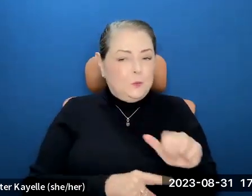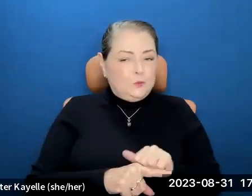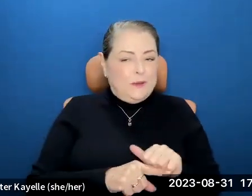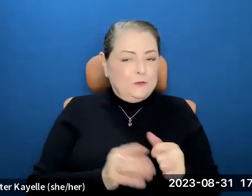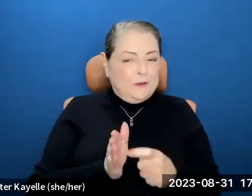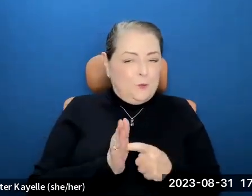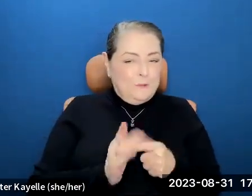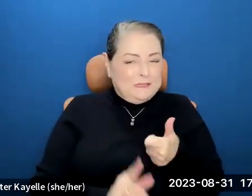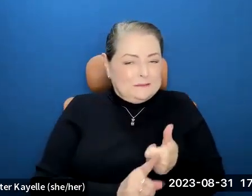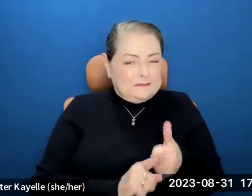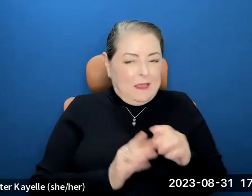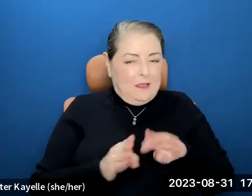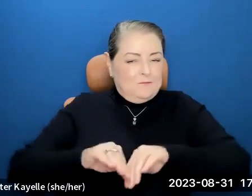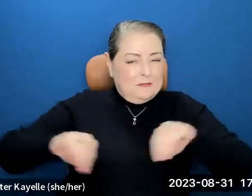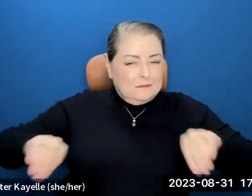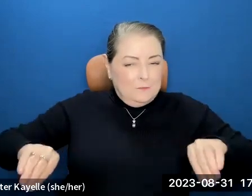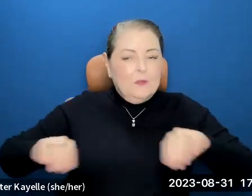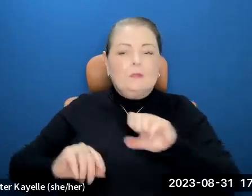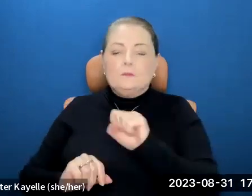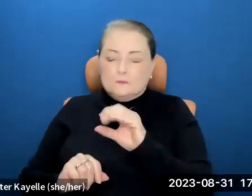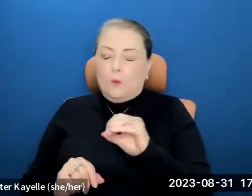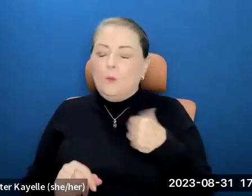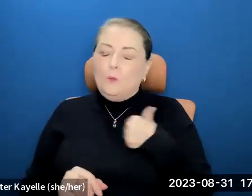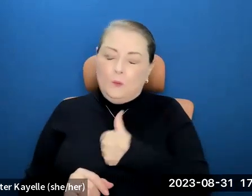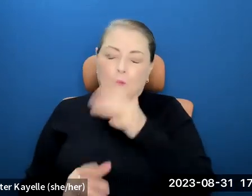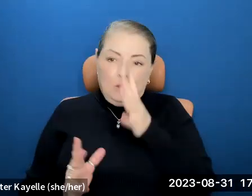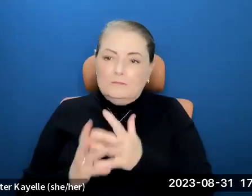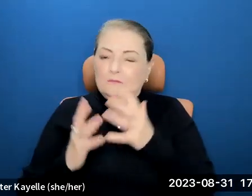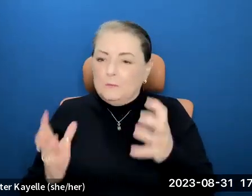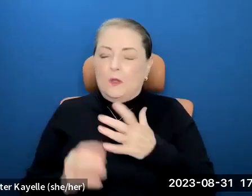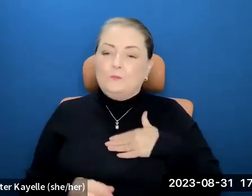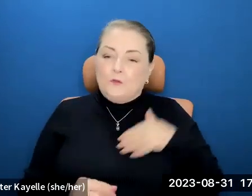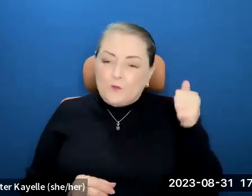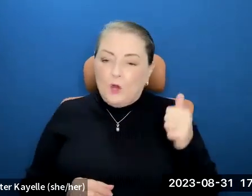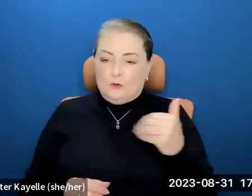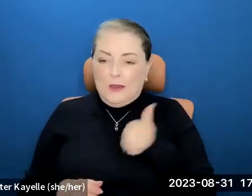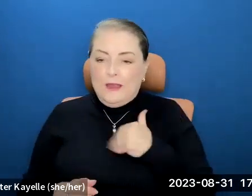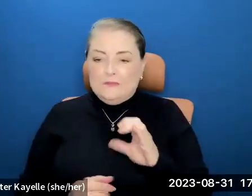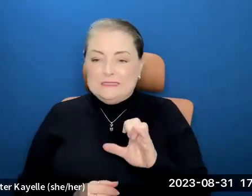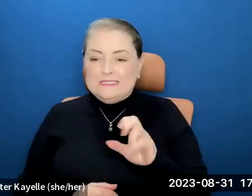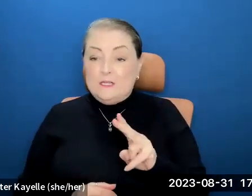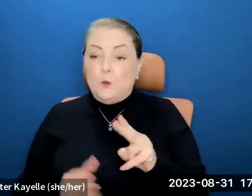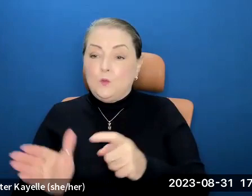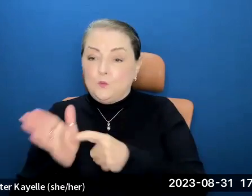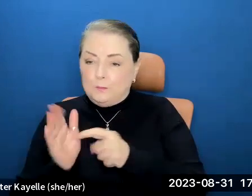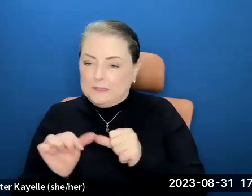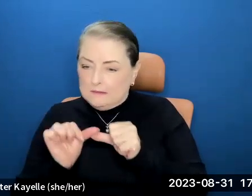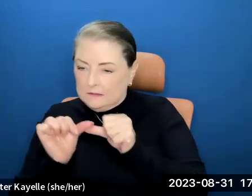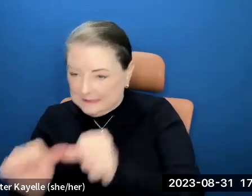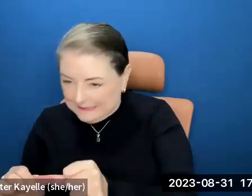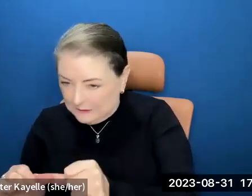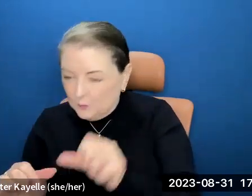in itself and so we would very much prefer to have the CE requirement continue one to make